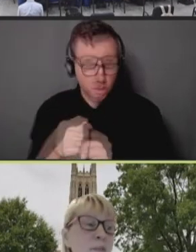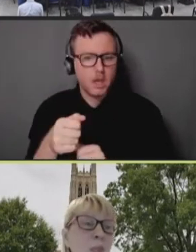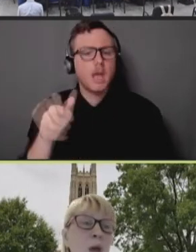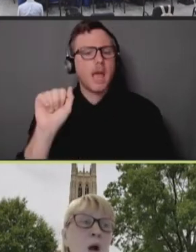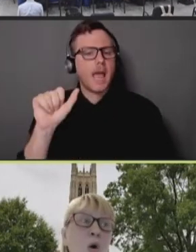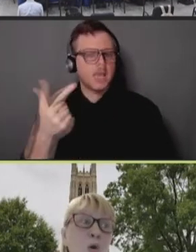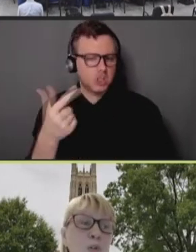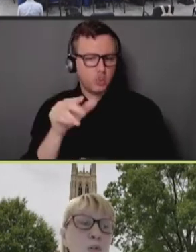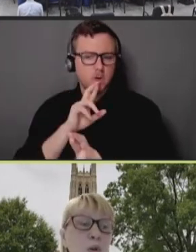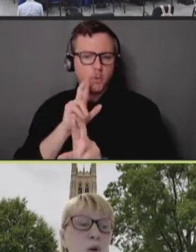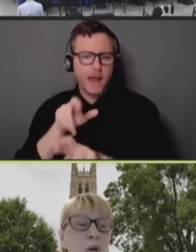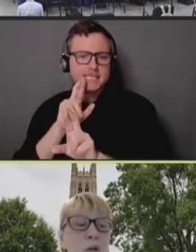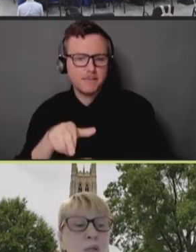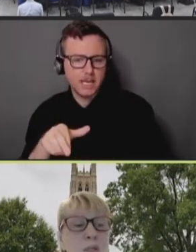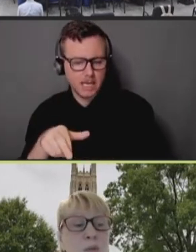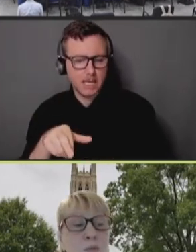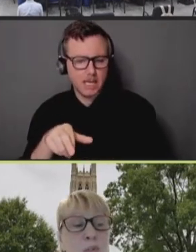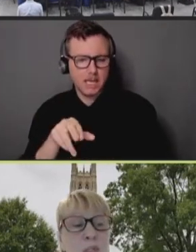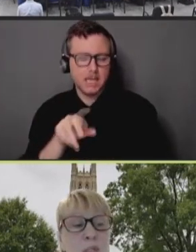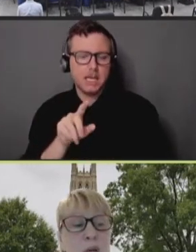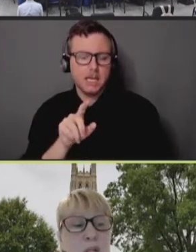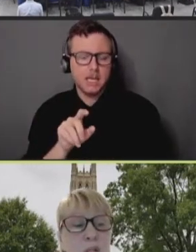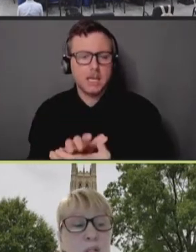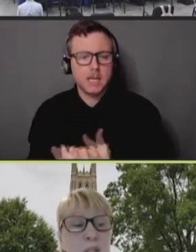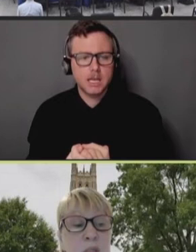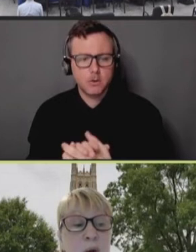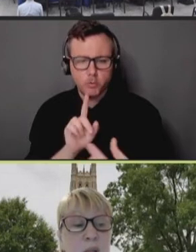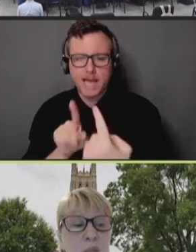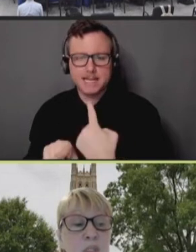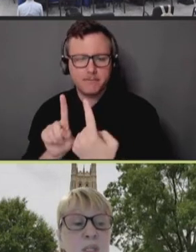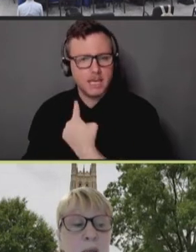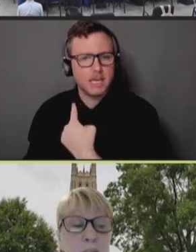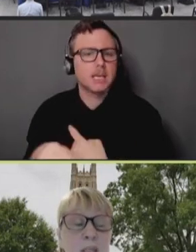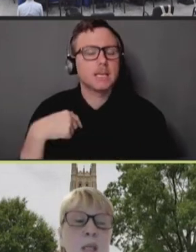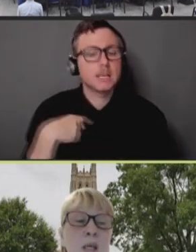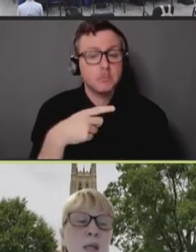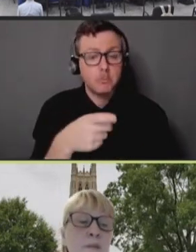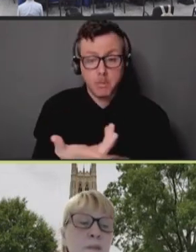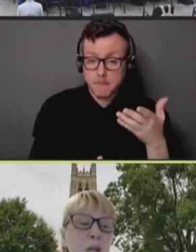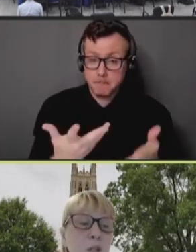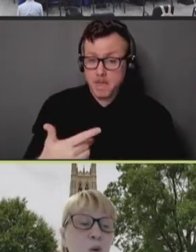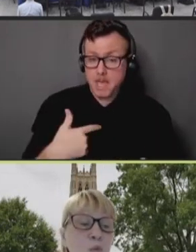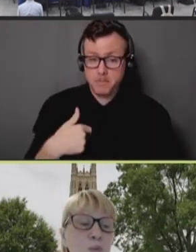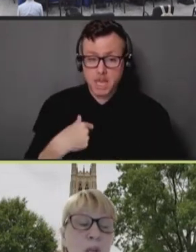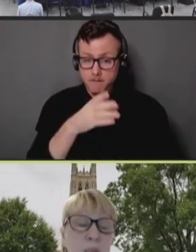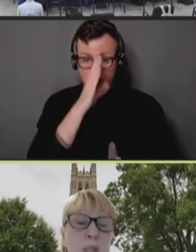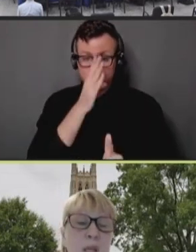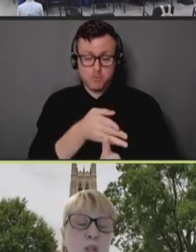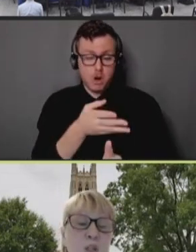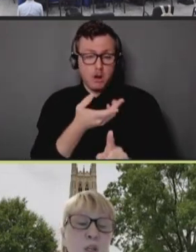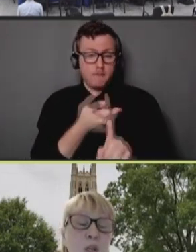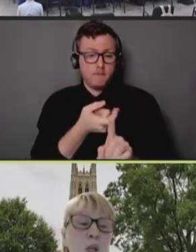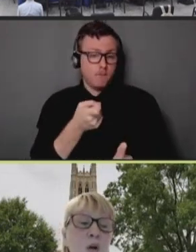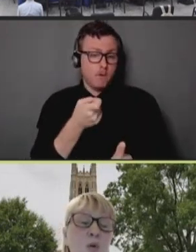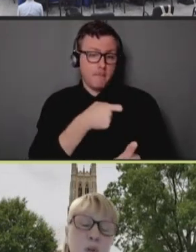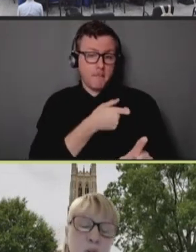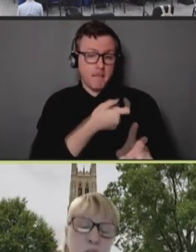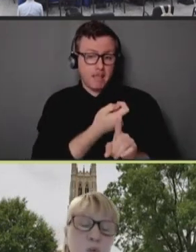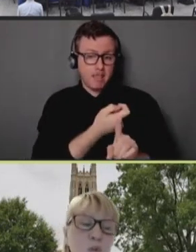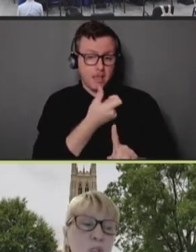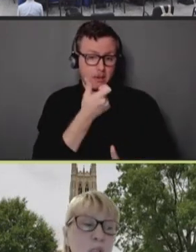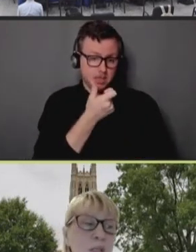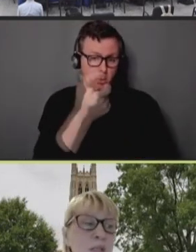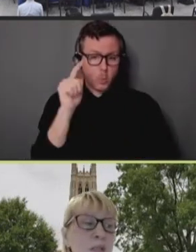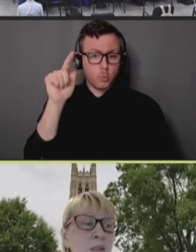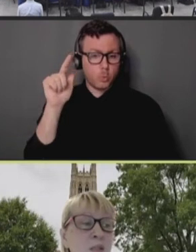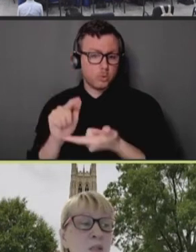Also, there was discussion that it might be direct effect of elimination or reducing incidence